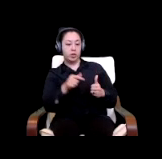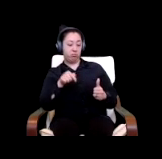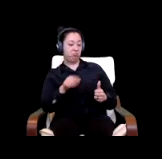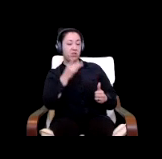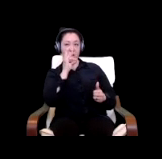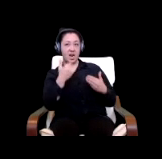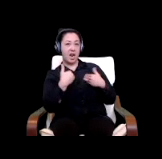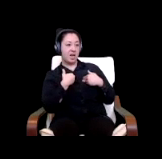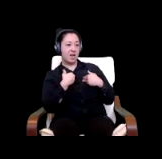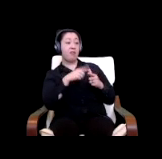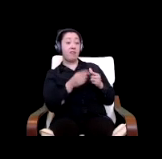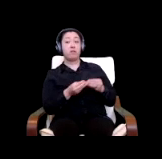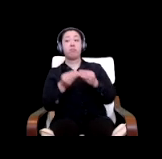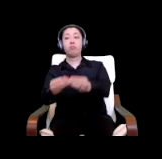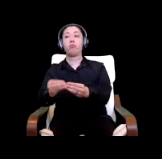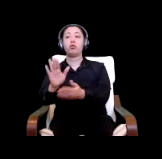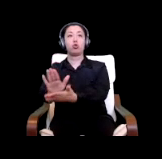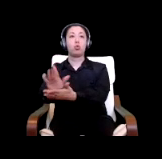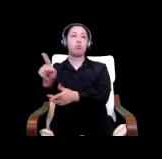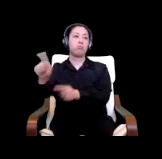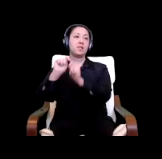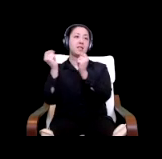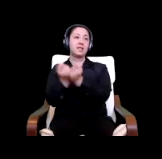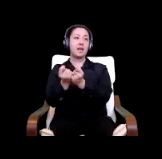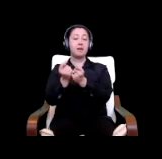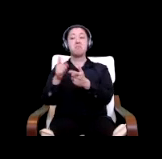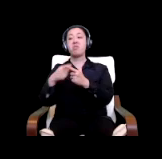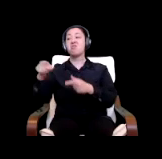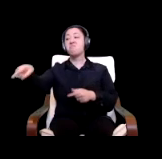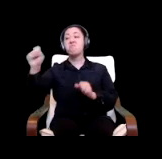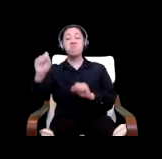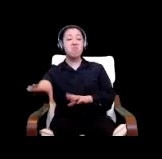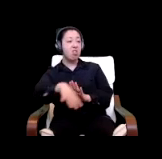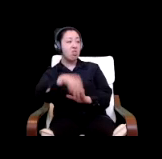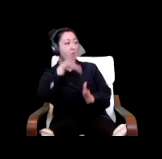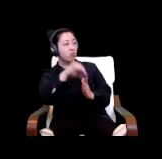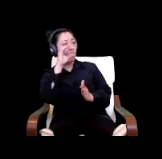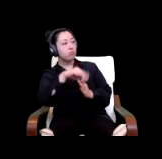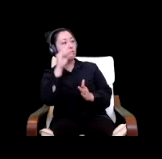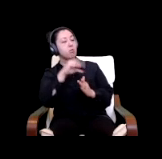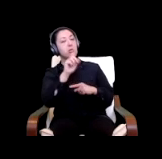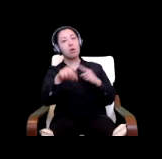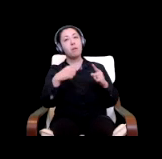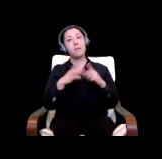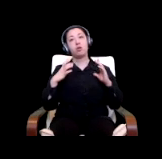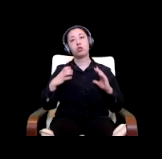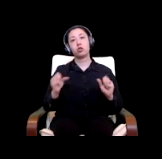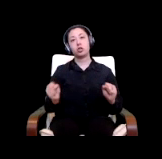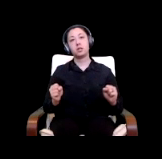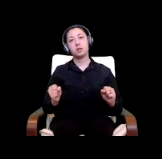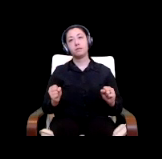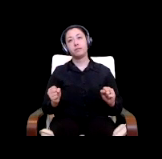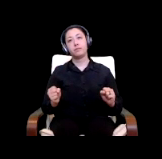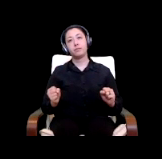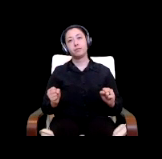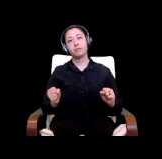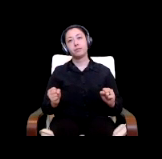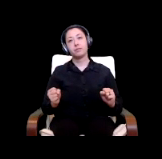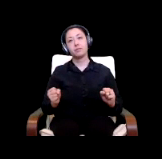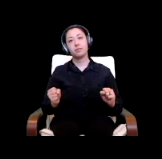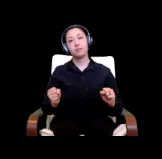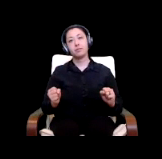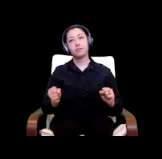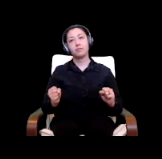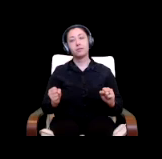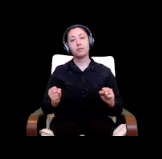school team who can use it to learn more about CHARGE. And use the recommended resources